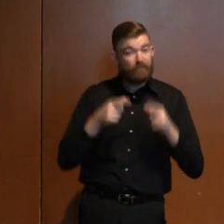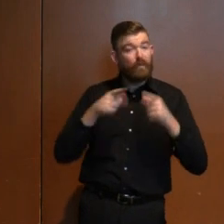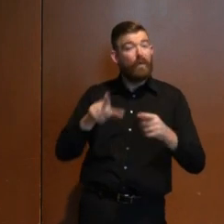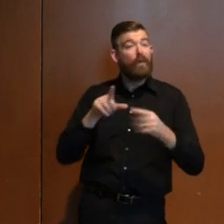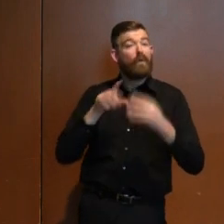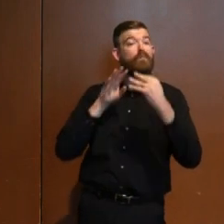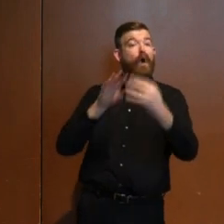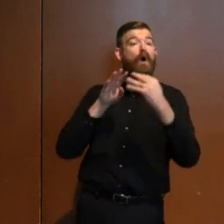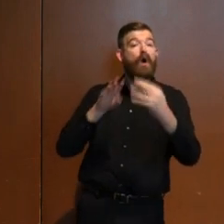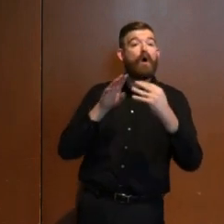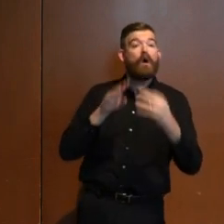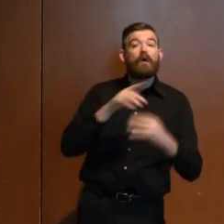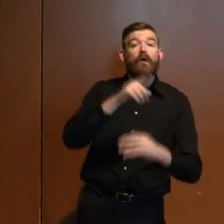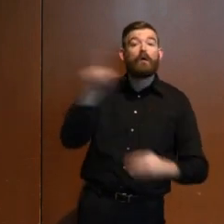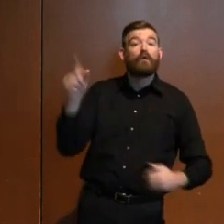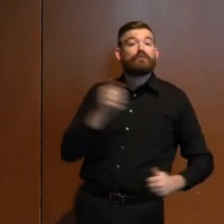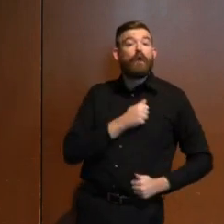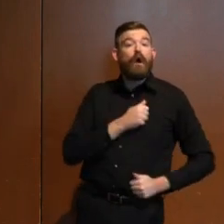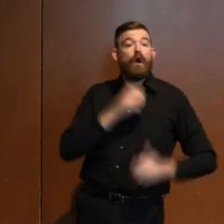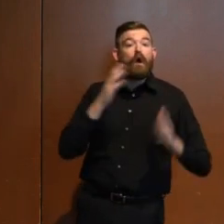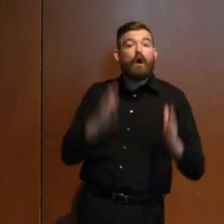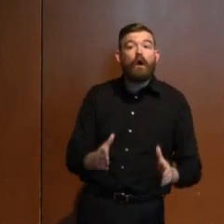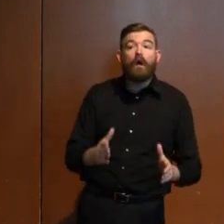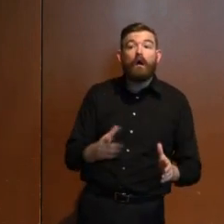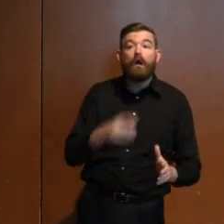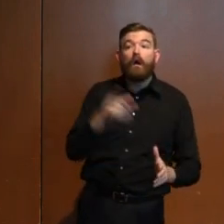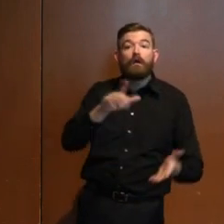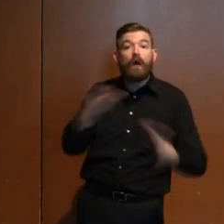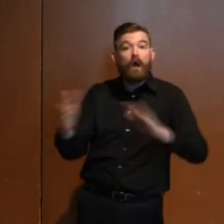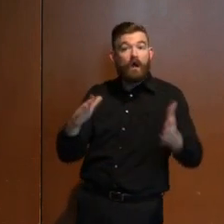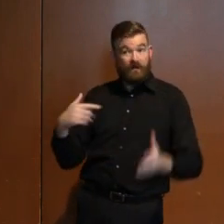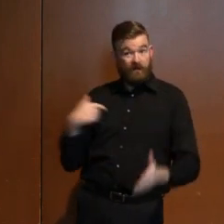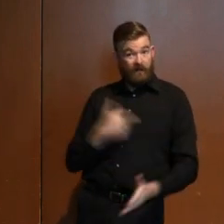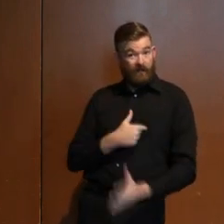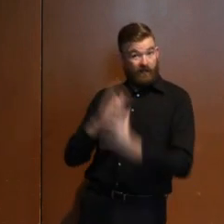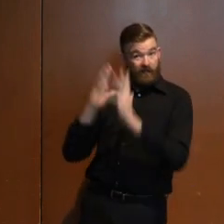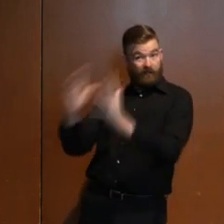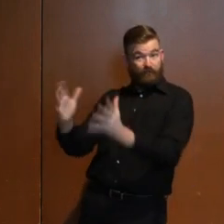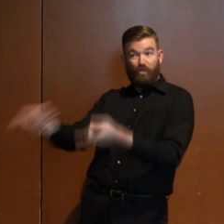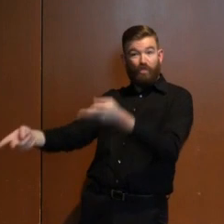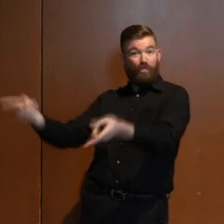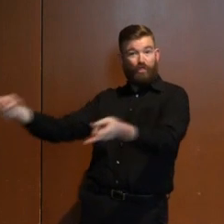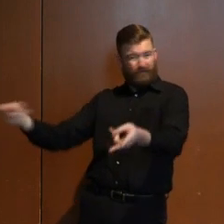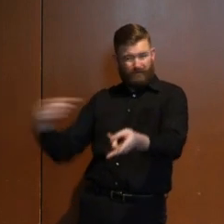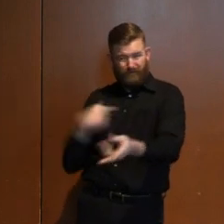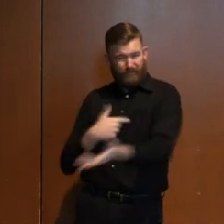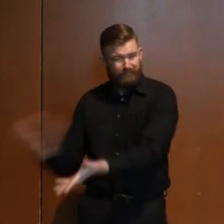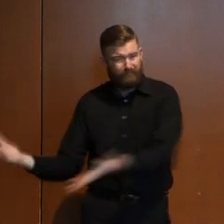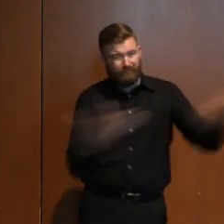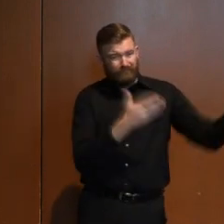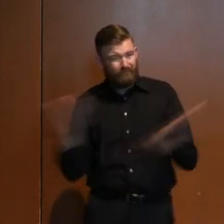AMERICA. WE'RE THE COUNTRY THAT NEVER LEAVES THE FALLEN SOLDIER INJURED OR KILLED ON THE BATTLEFIELD.